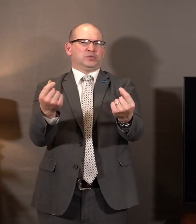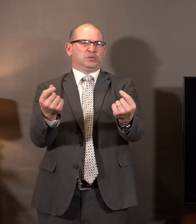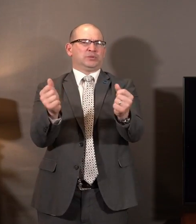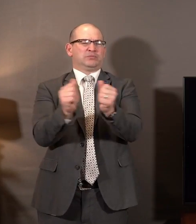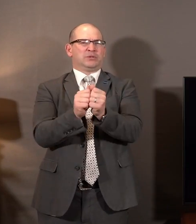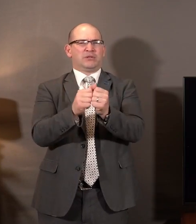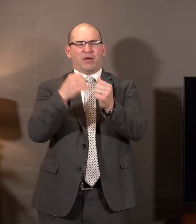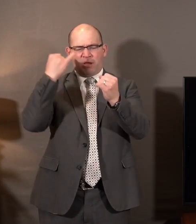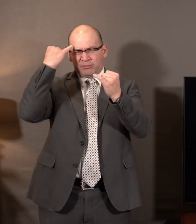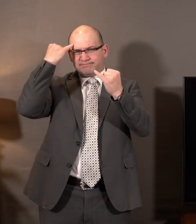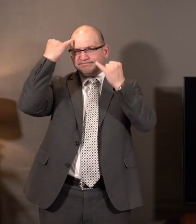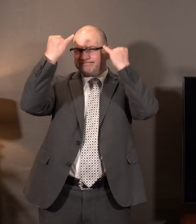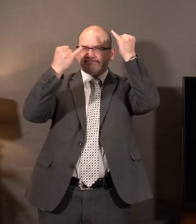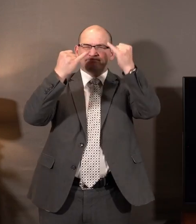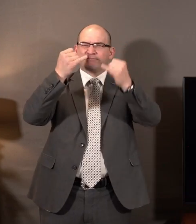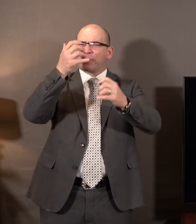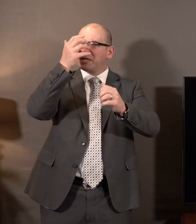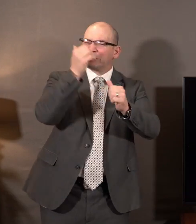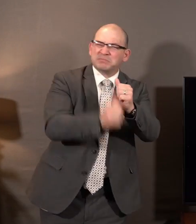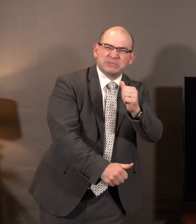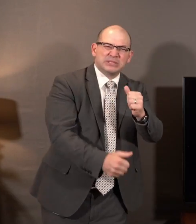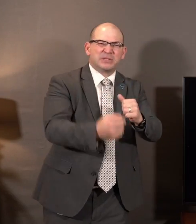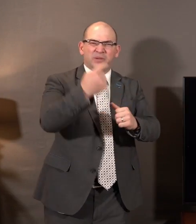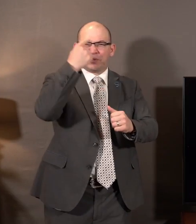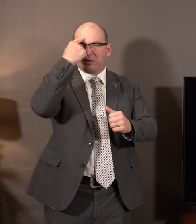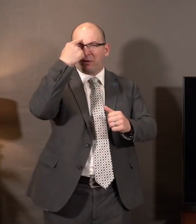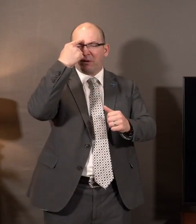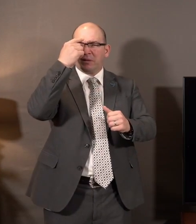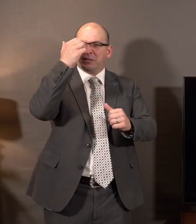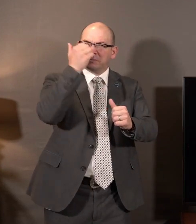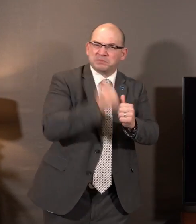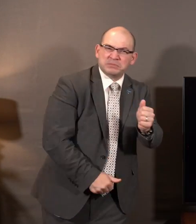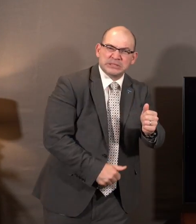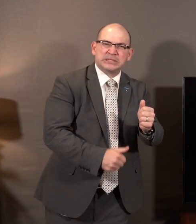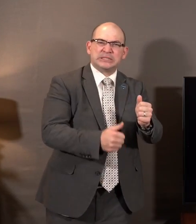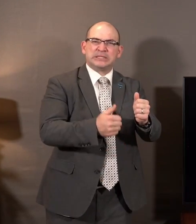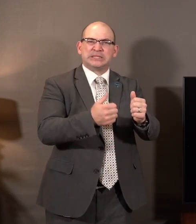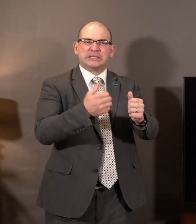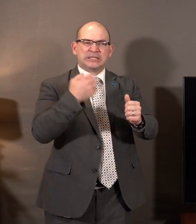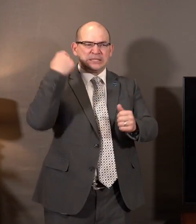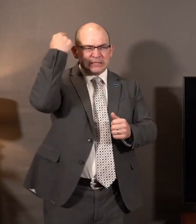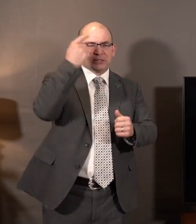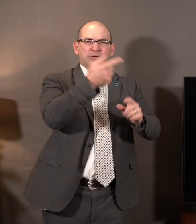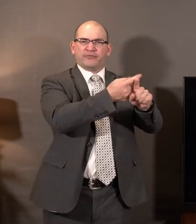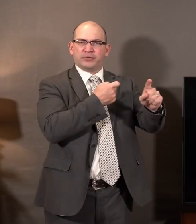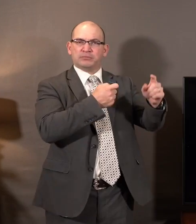hostile satanic concepts that sometimes discourage God's people let me give you